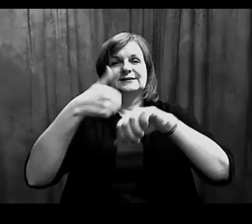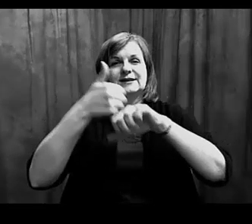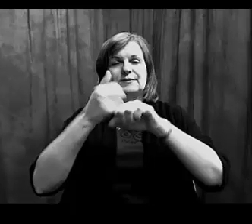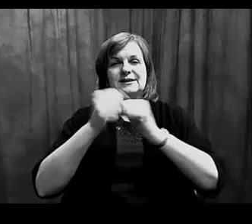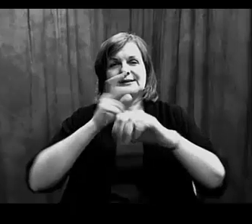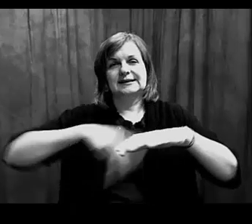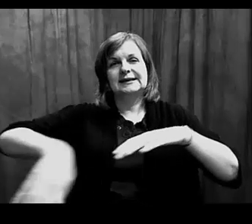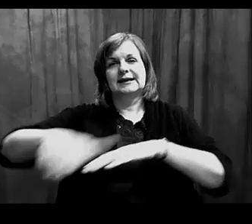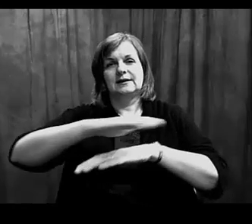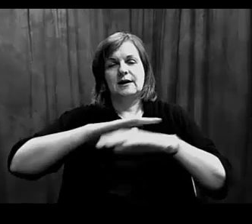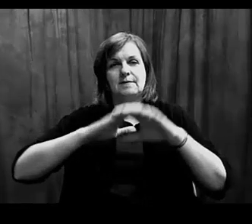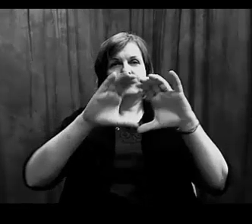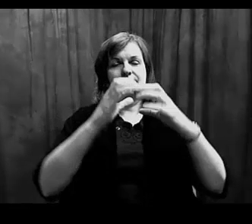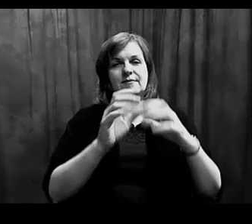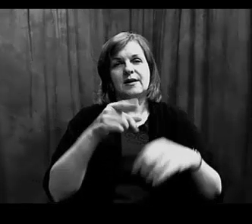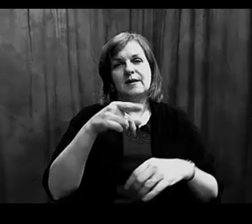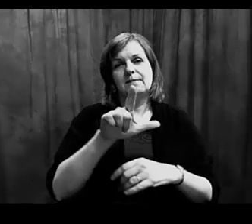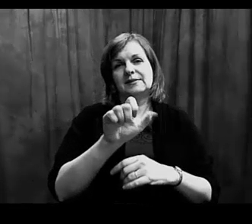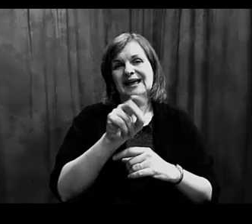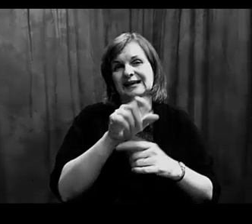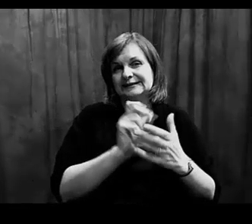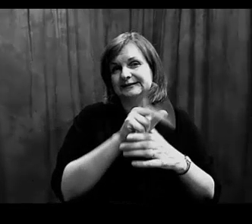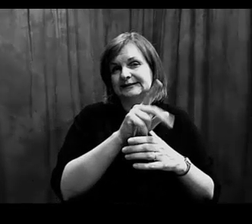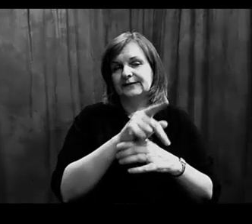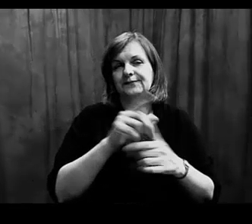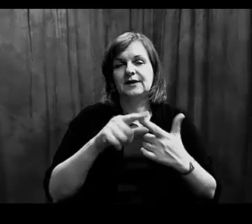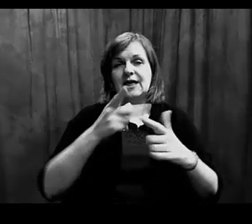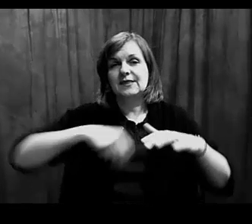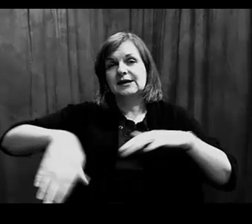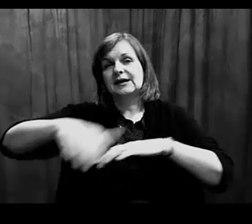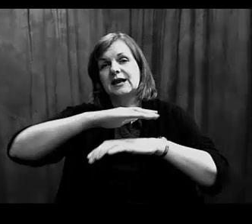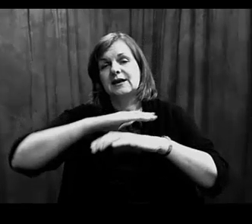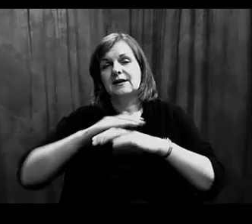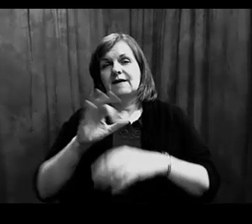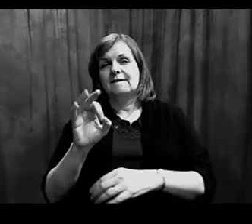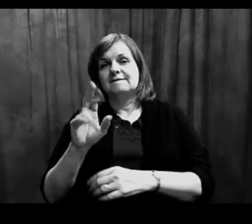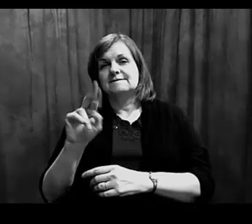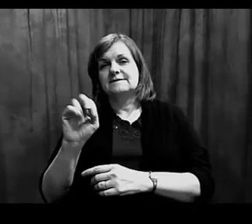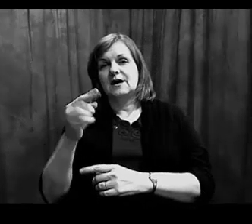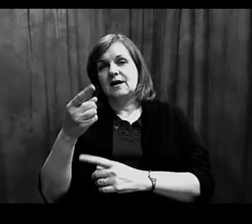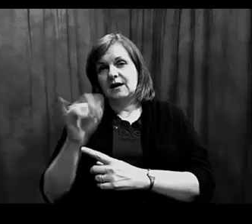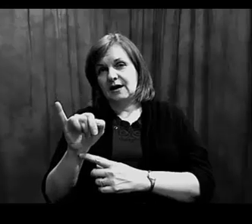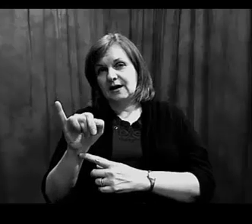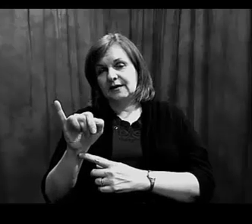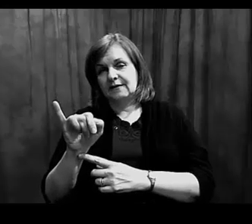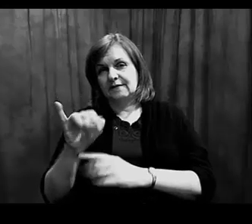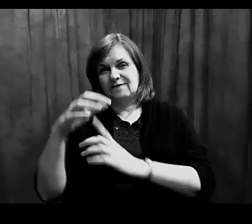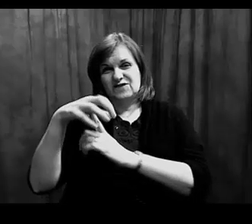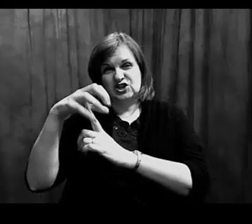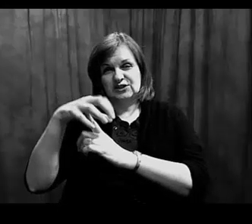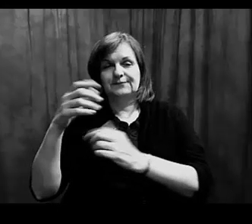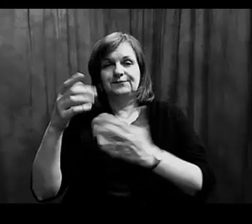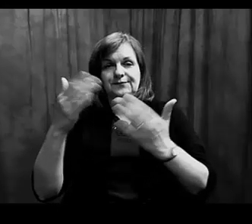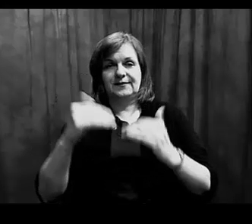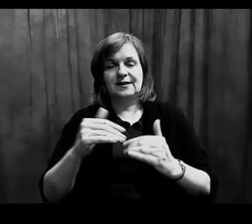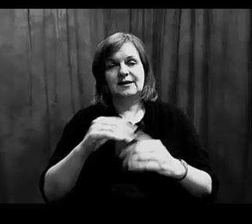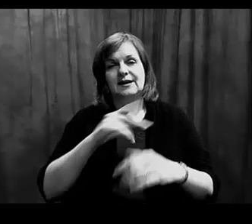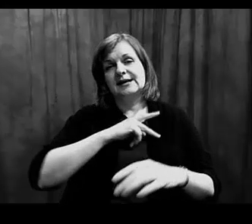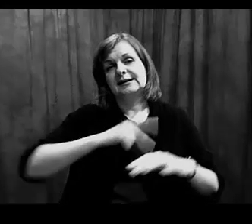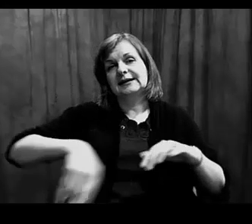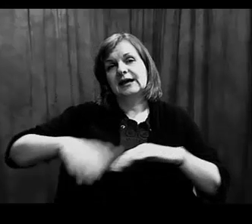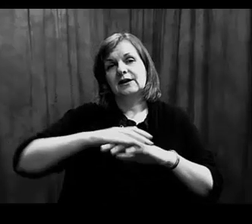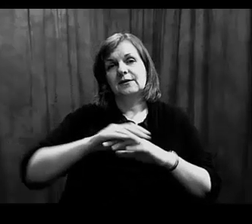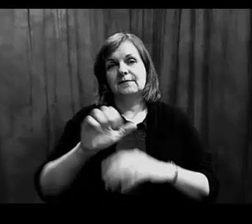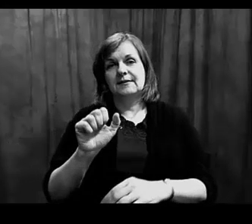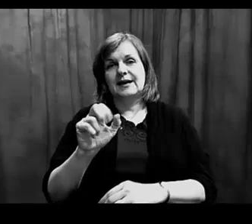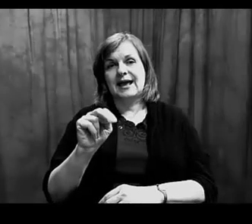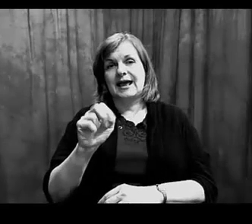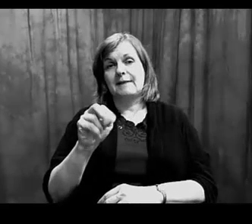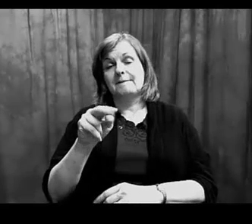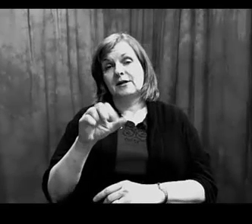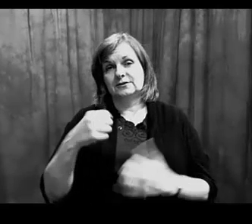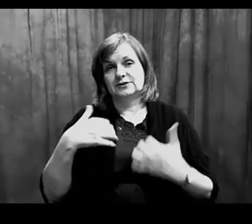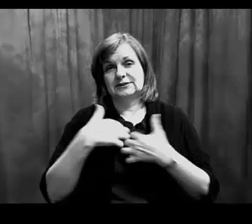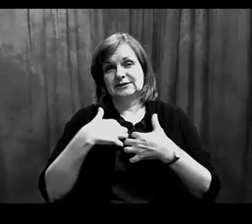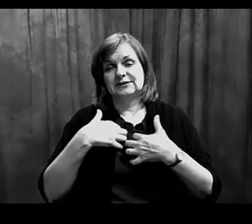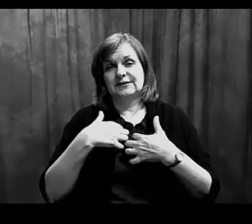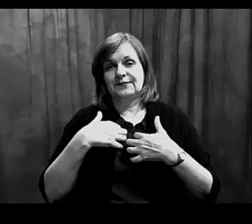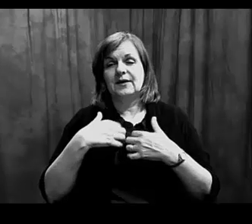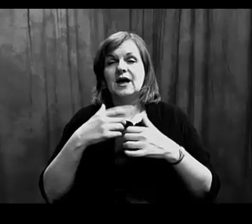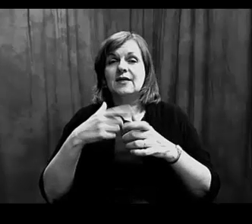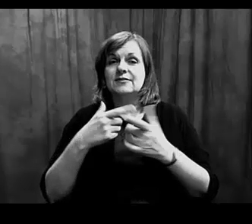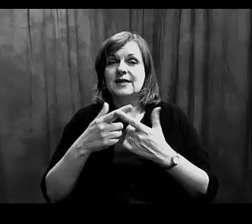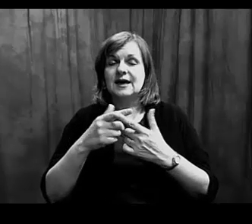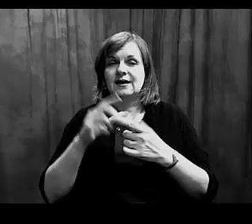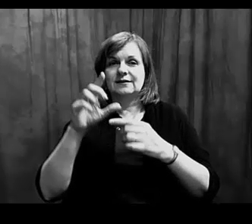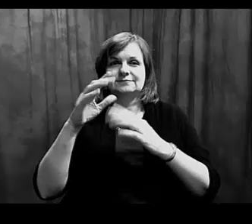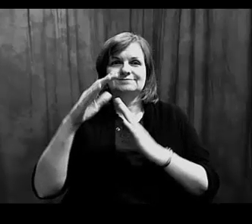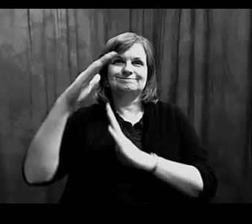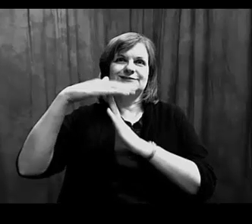when I showed you a eukaryotic cell -- eukaryotes remember have a nucleus